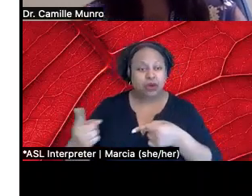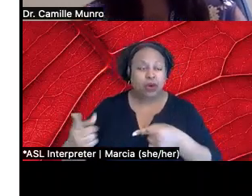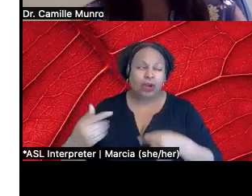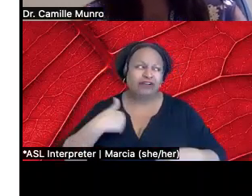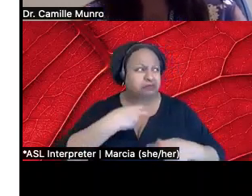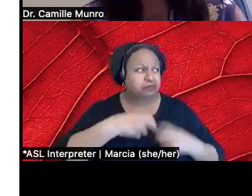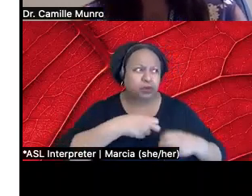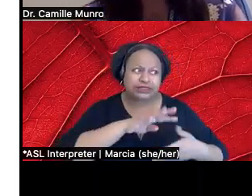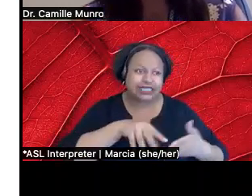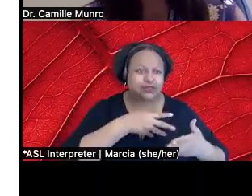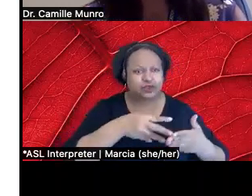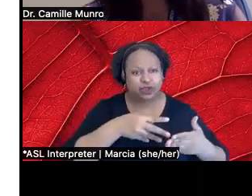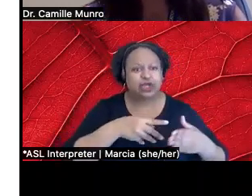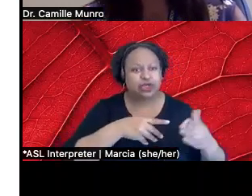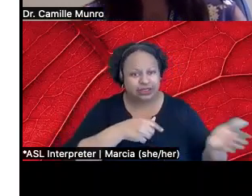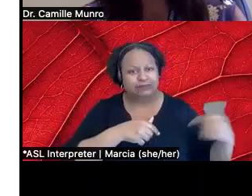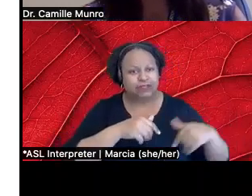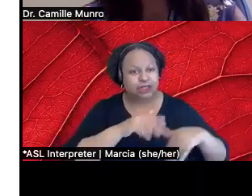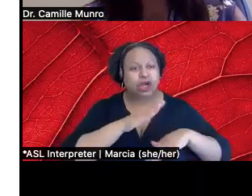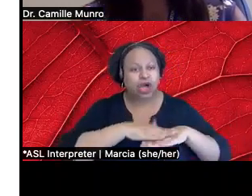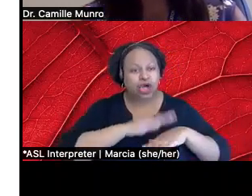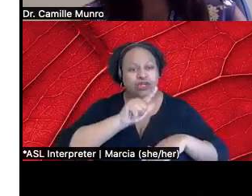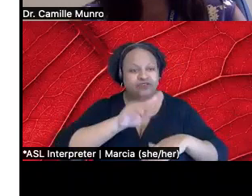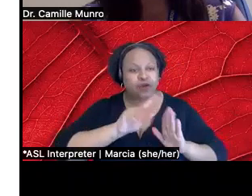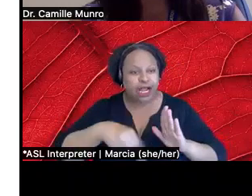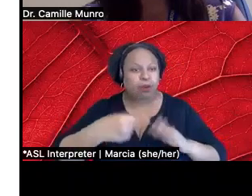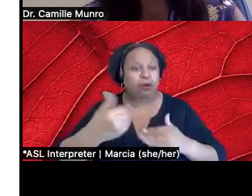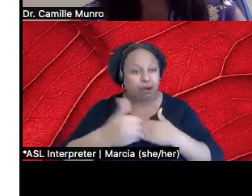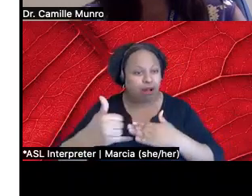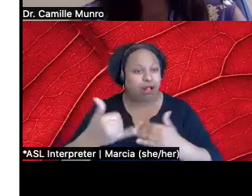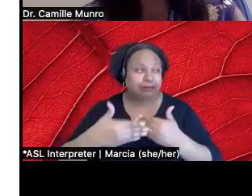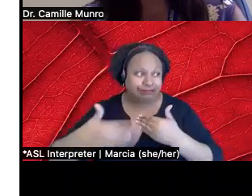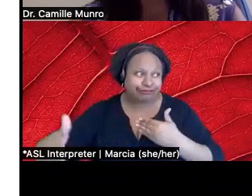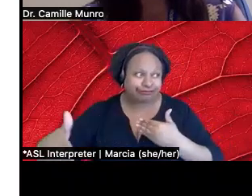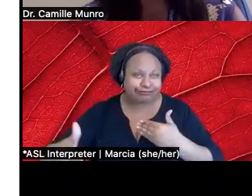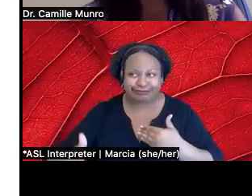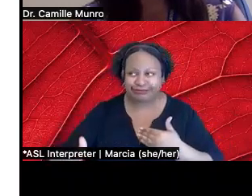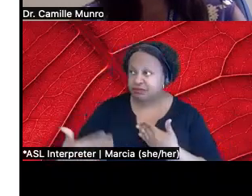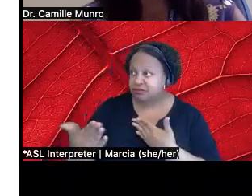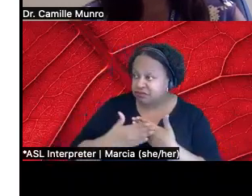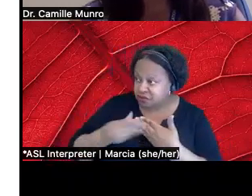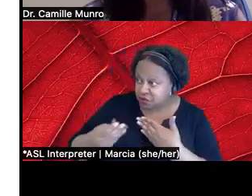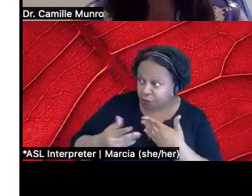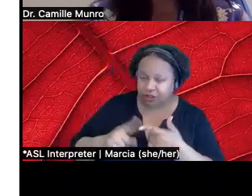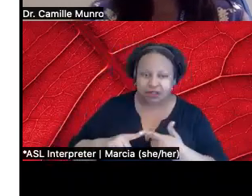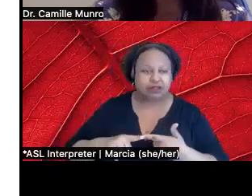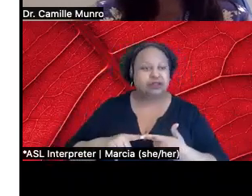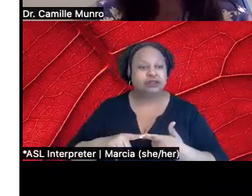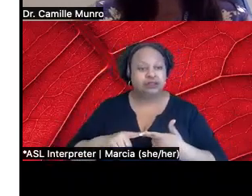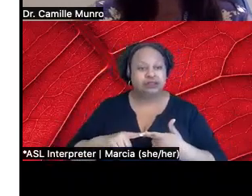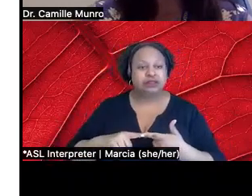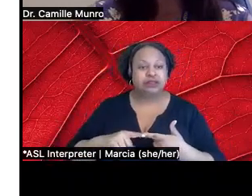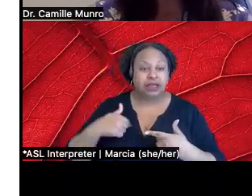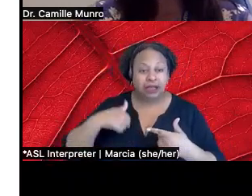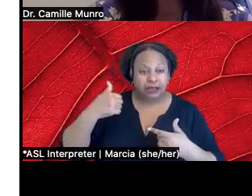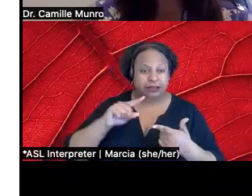we need you to be on the 24 hour, on call schedule moving forward. Two, “I remember also being tired at the beginning of my career;